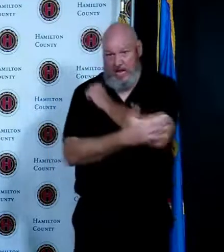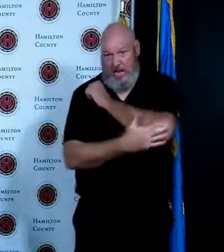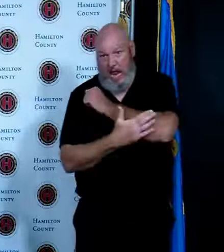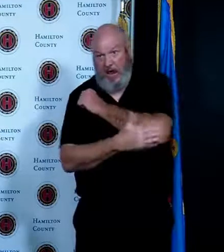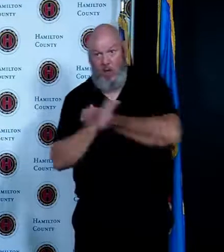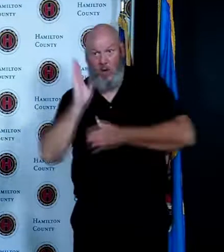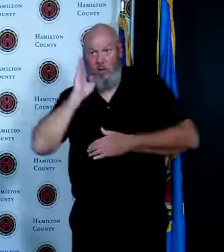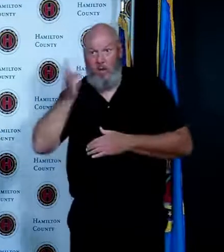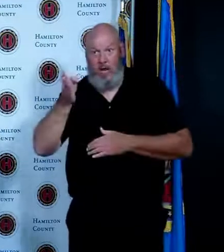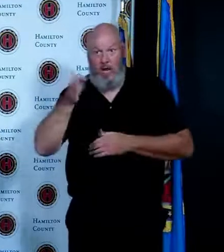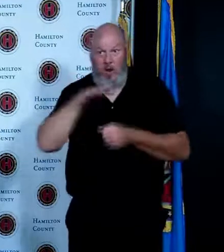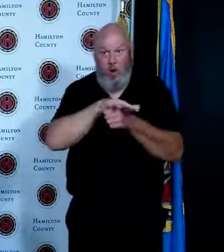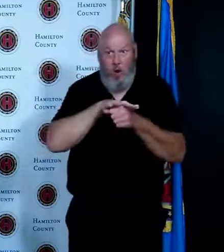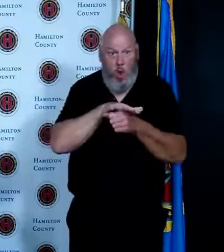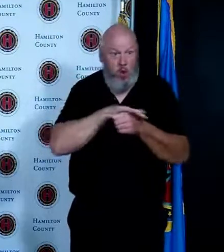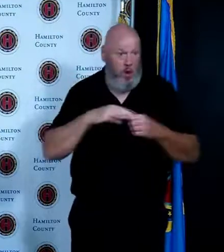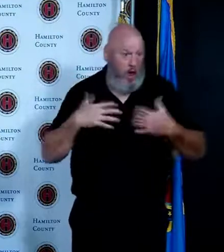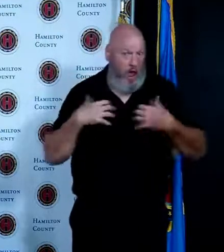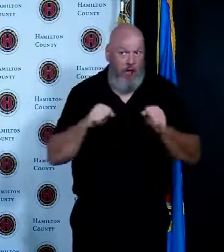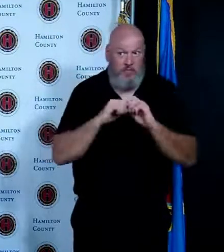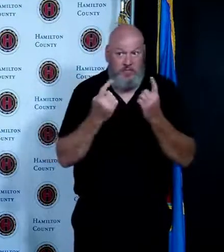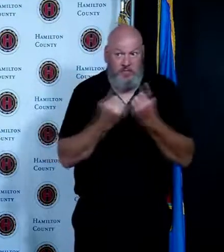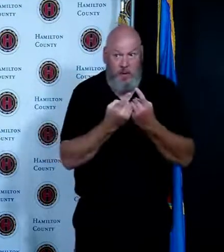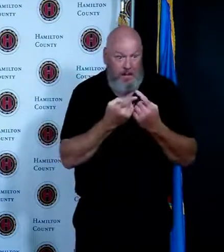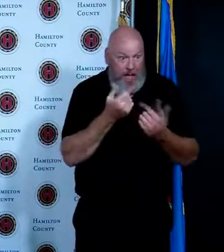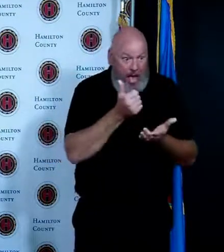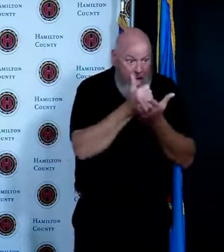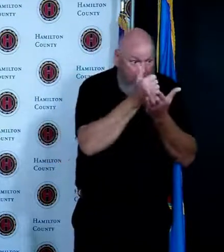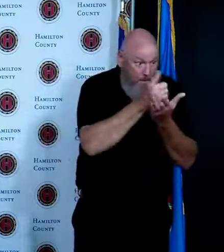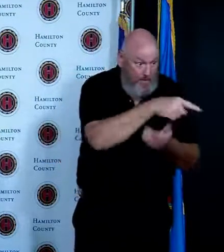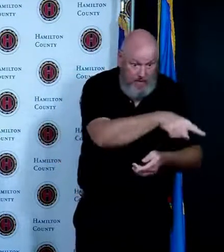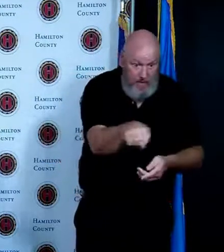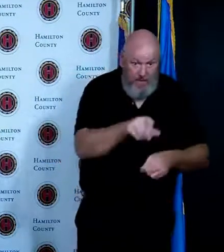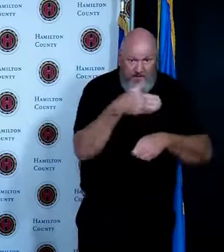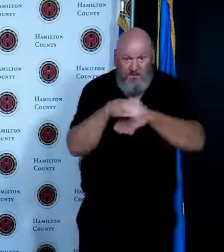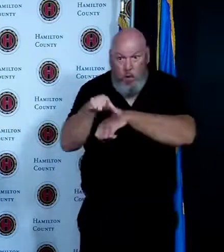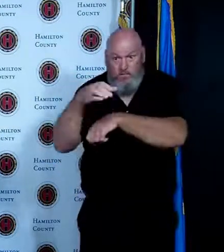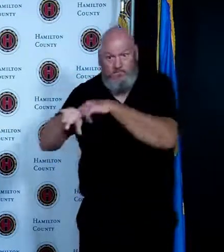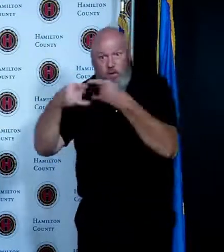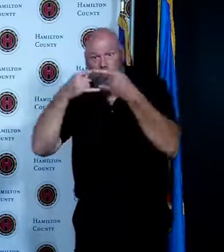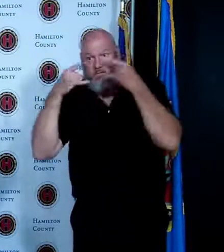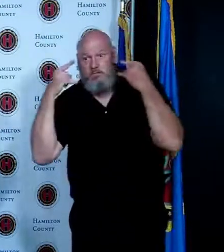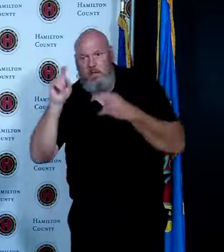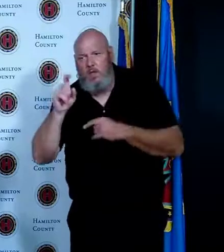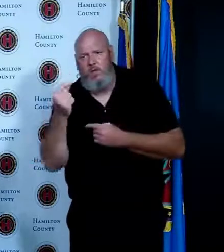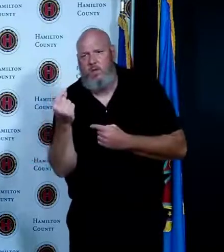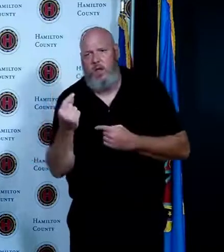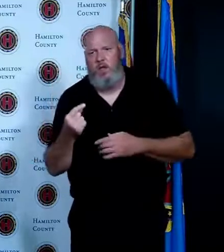this mask order or is this the county kind of sending people out into the